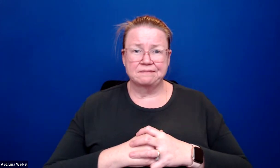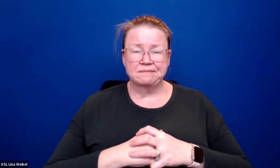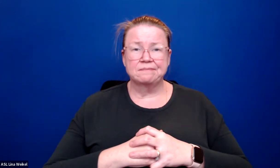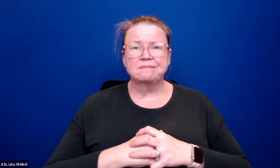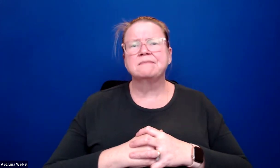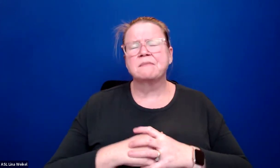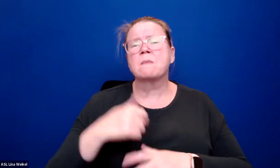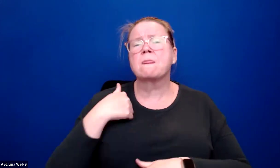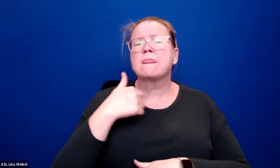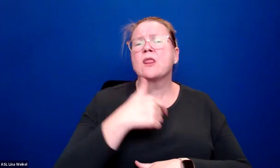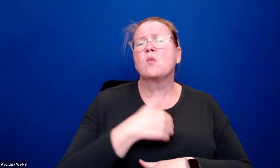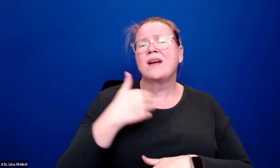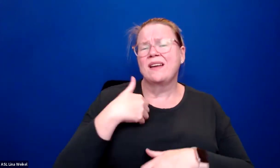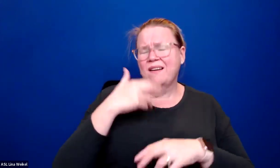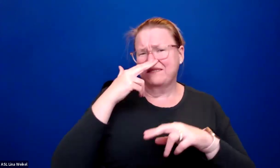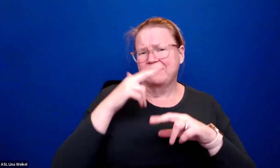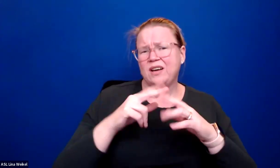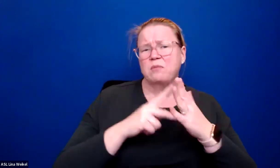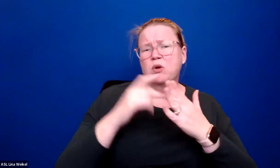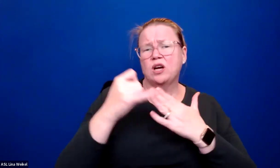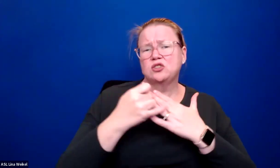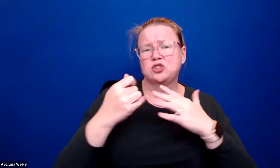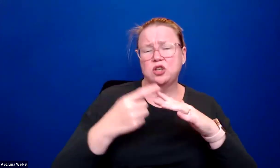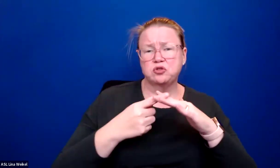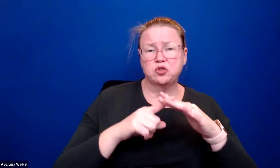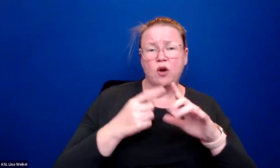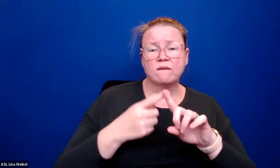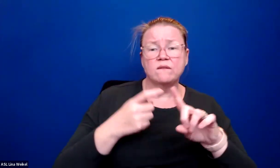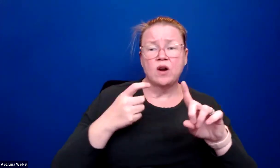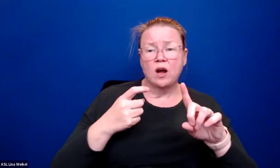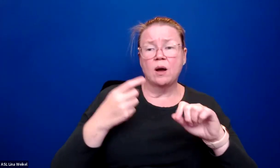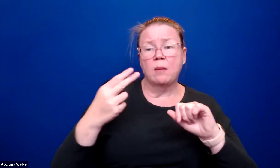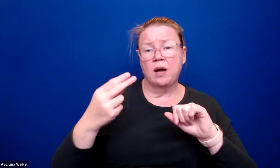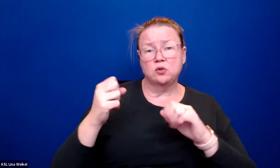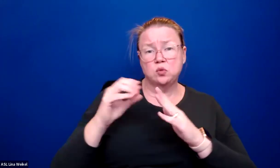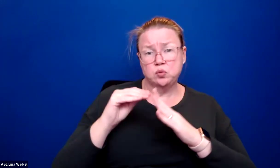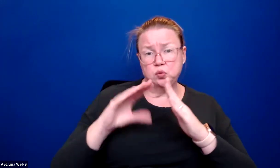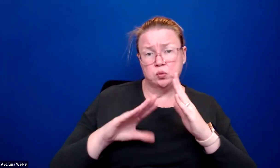Kendra Brown: We had kind of a fun project that was initiated from a high school student here.